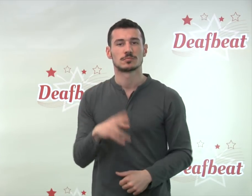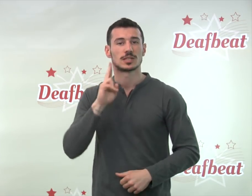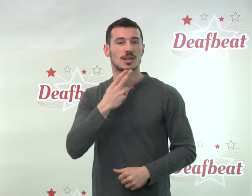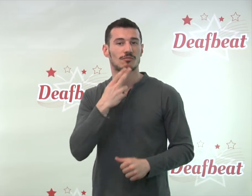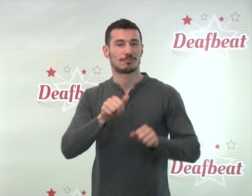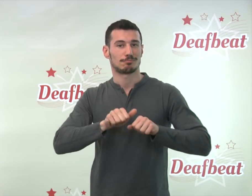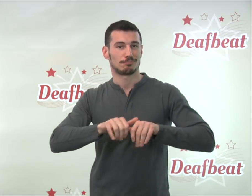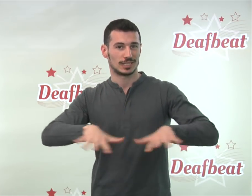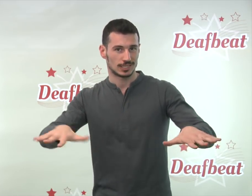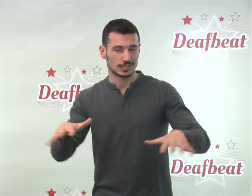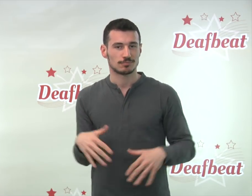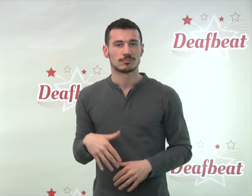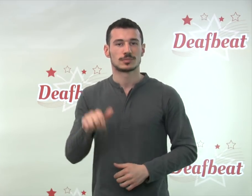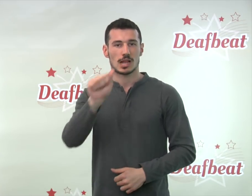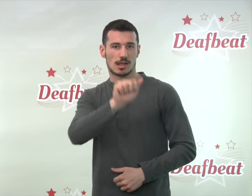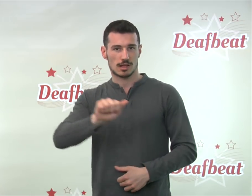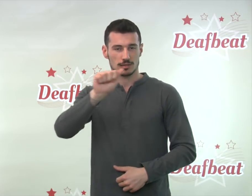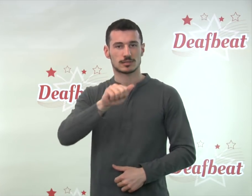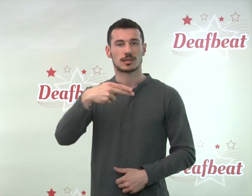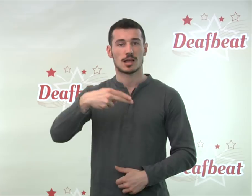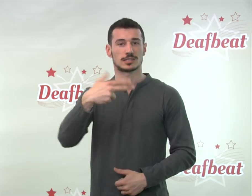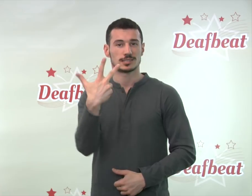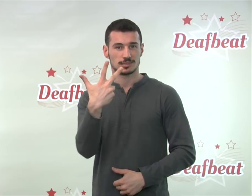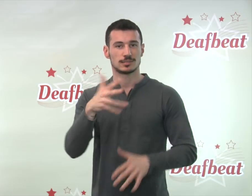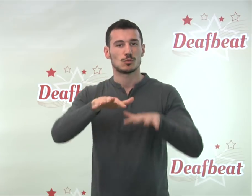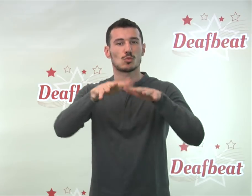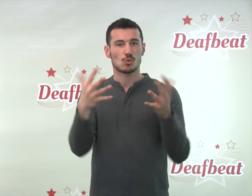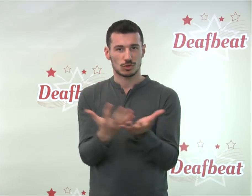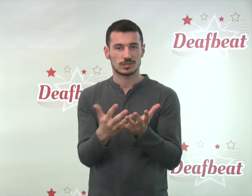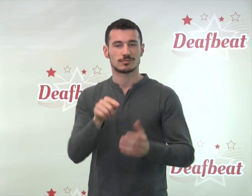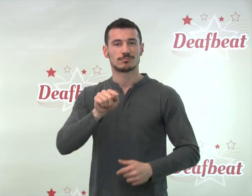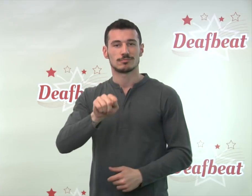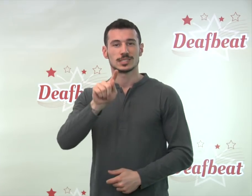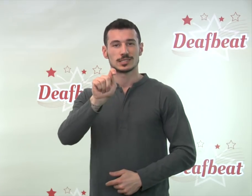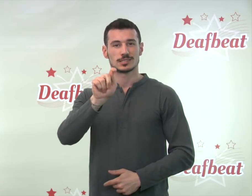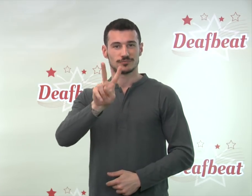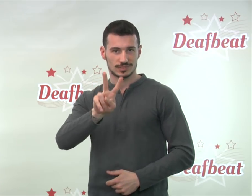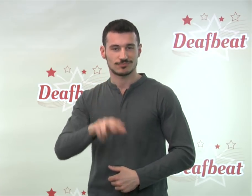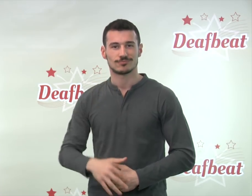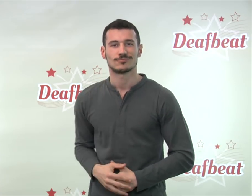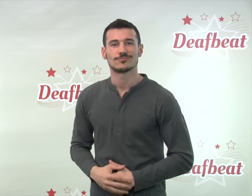Send your information, photos and videos to Deafbeat@H3world.tv